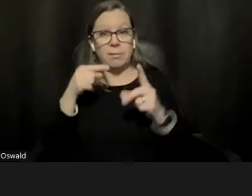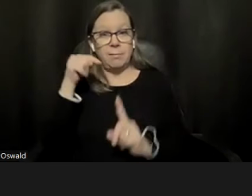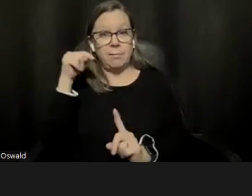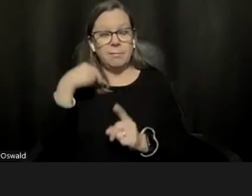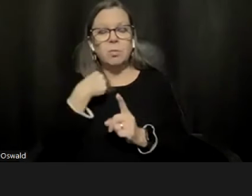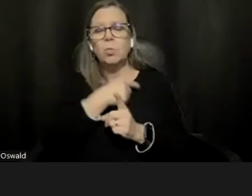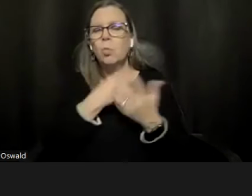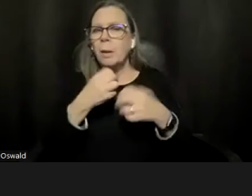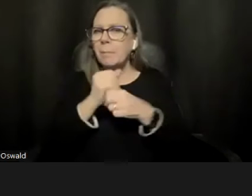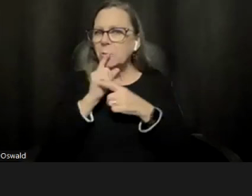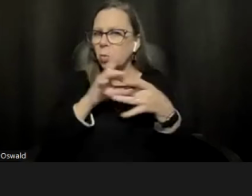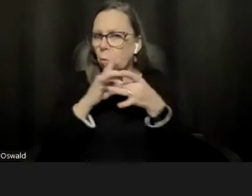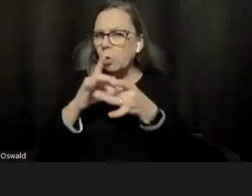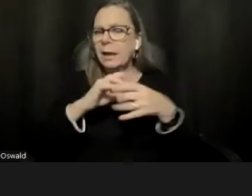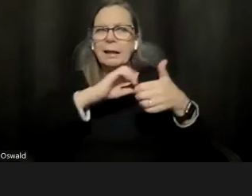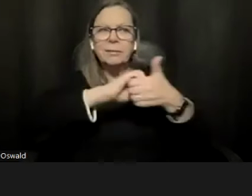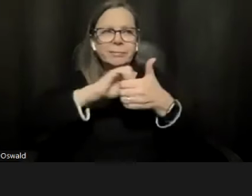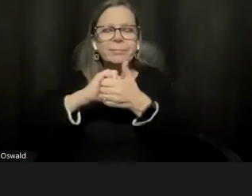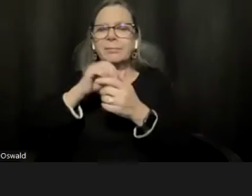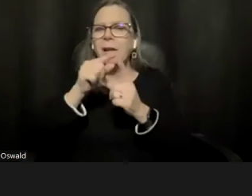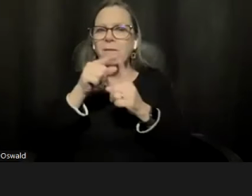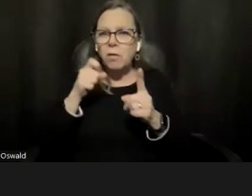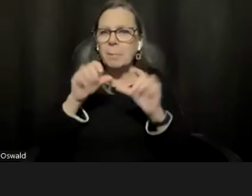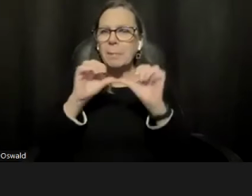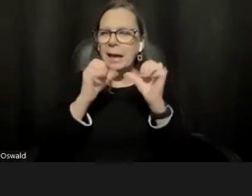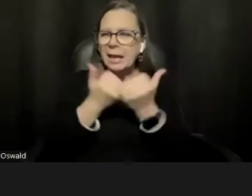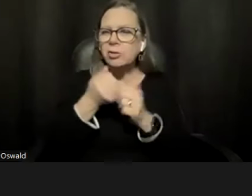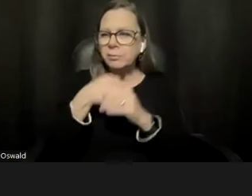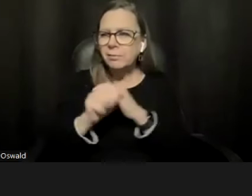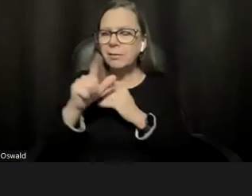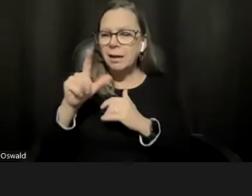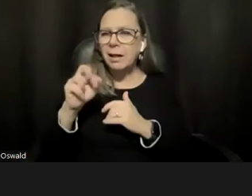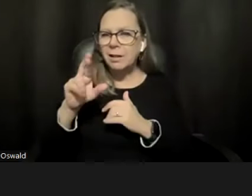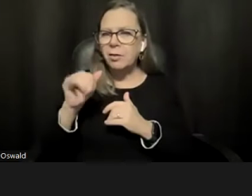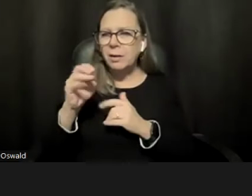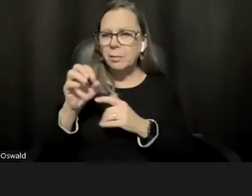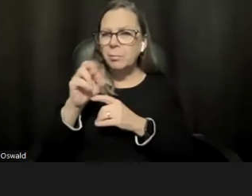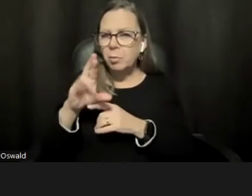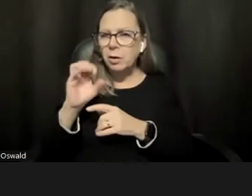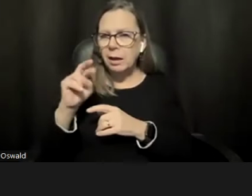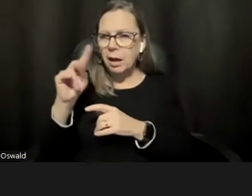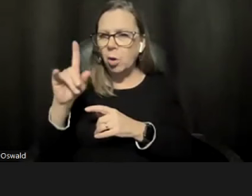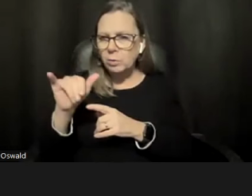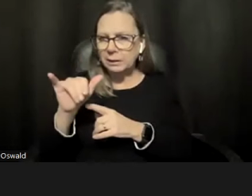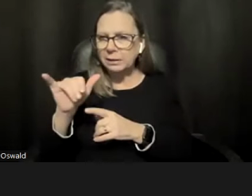coordination from the agencies within Larimer County, you know, that those policies and